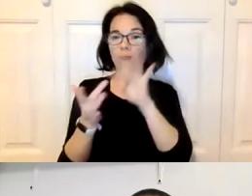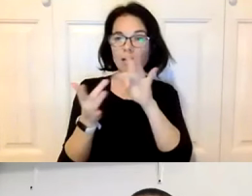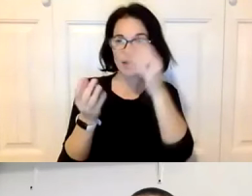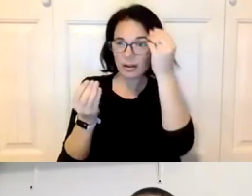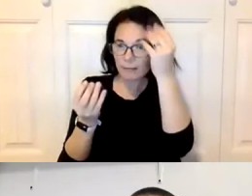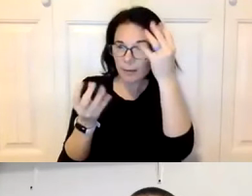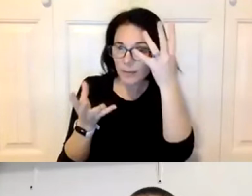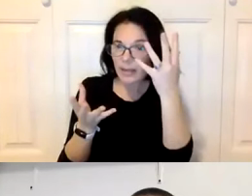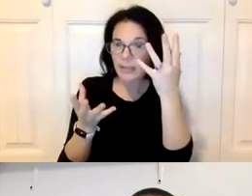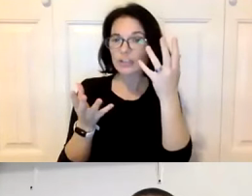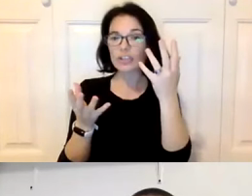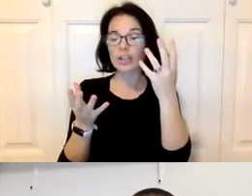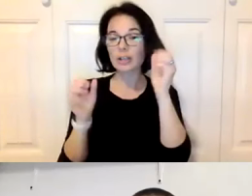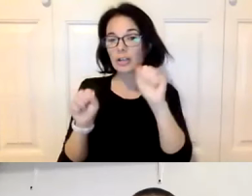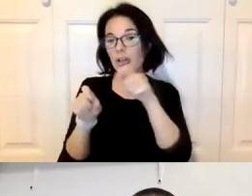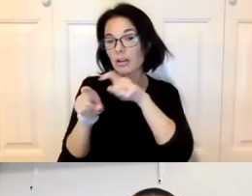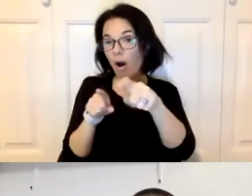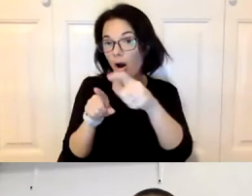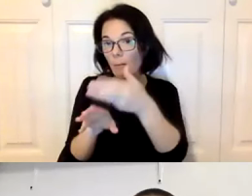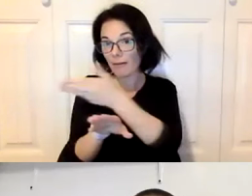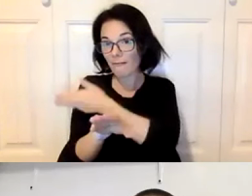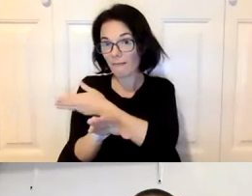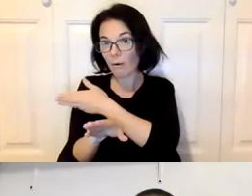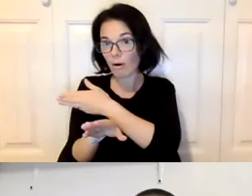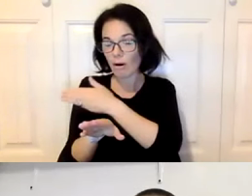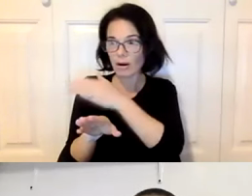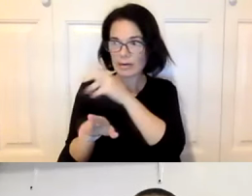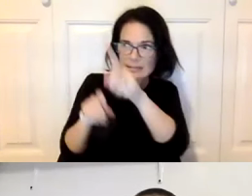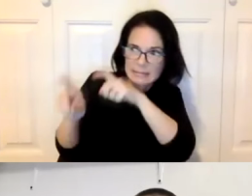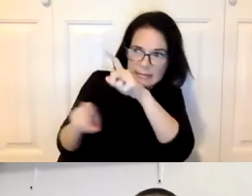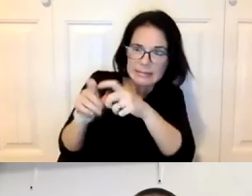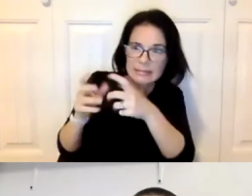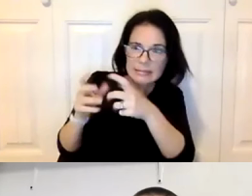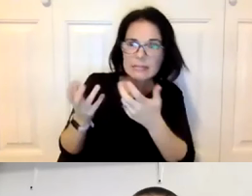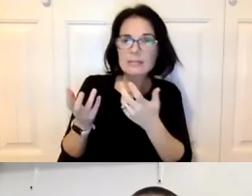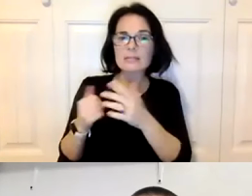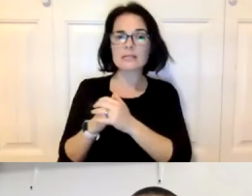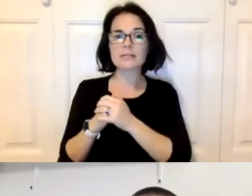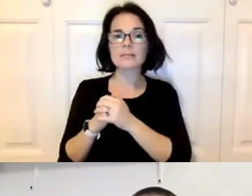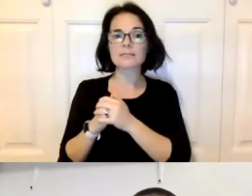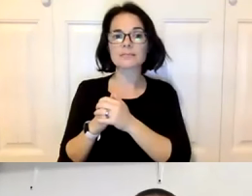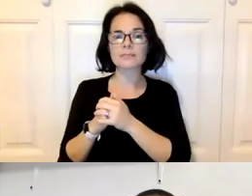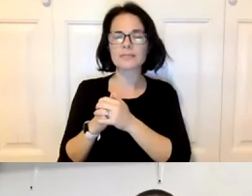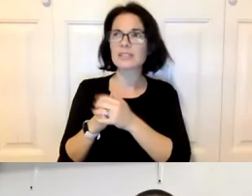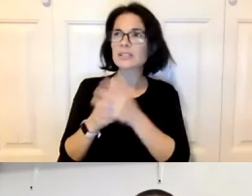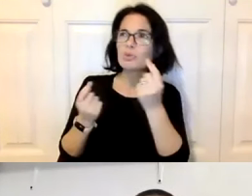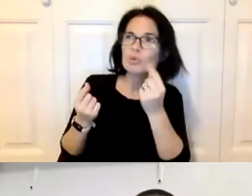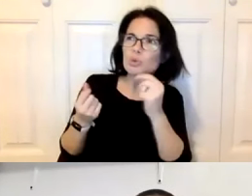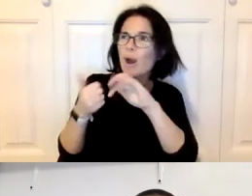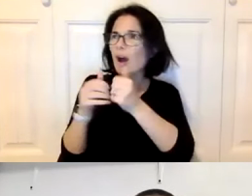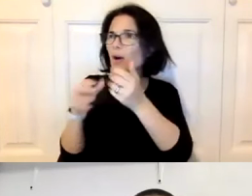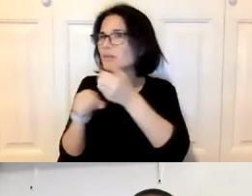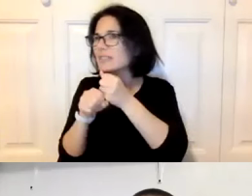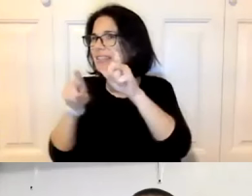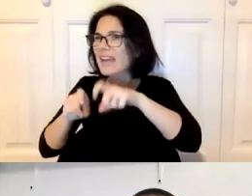You can call ahead and ask questions, like “What would be the process of the test?” and things like that.